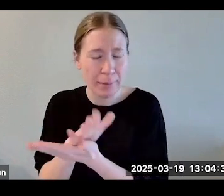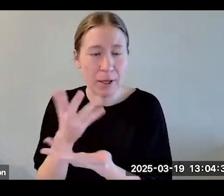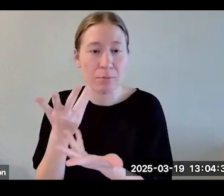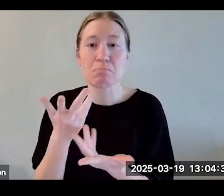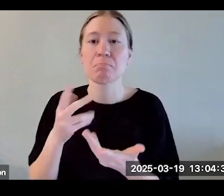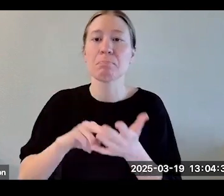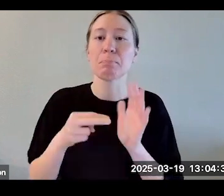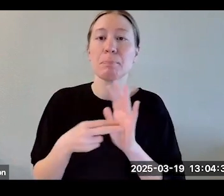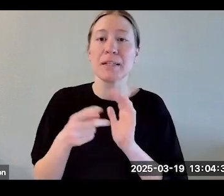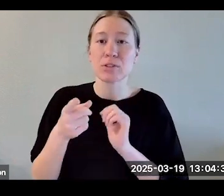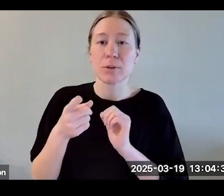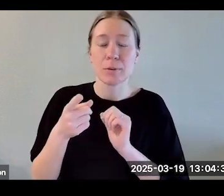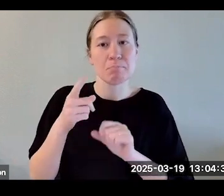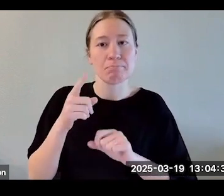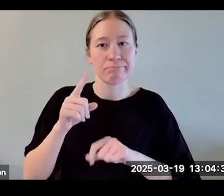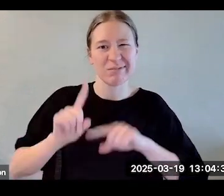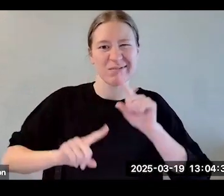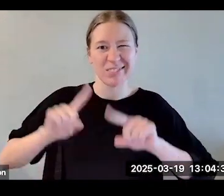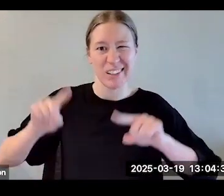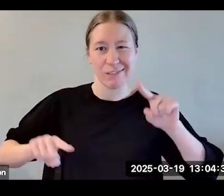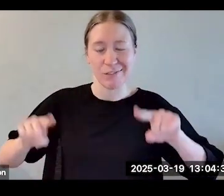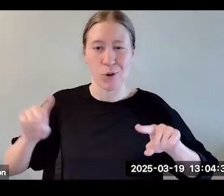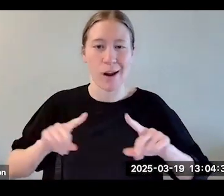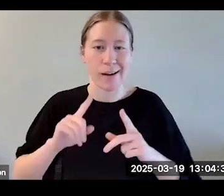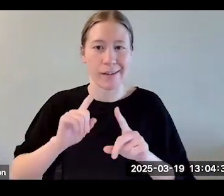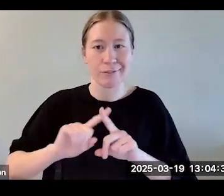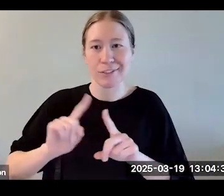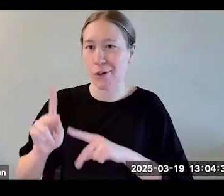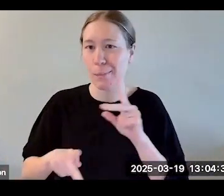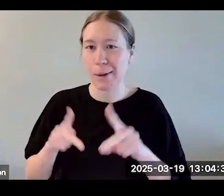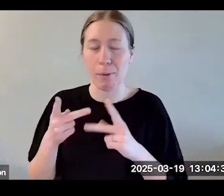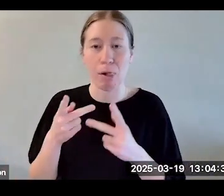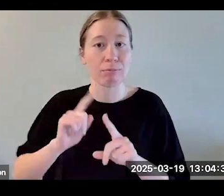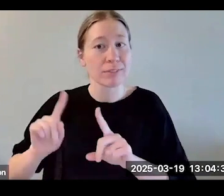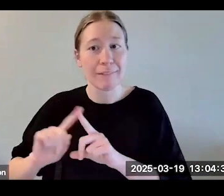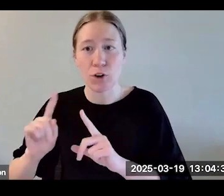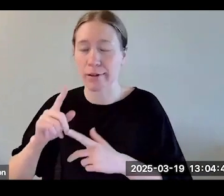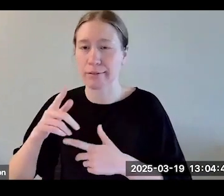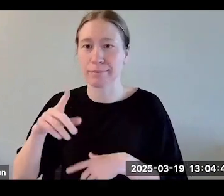with a variety of different disabilities, and we can make a digitally accessible document